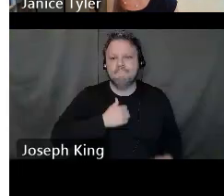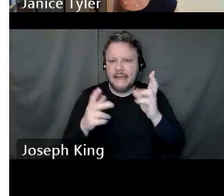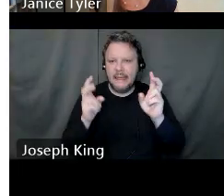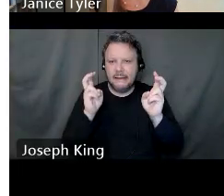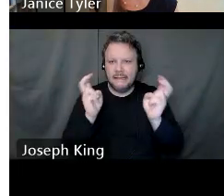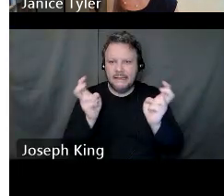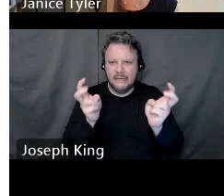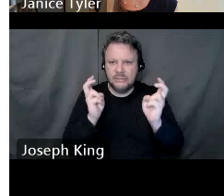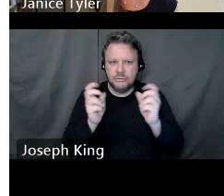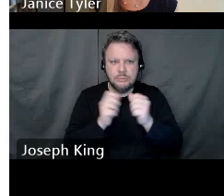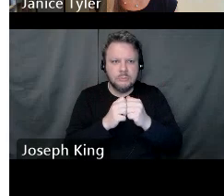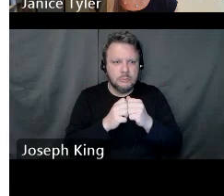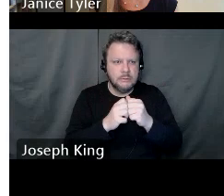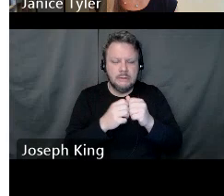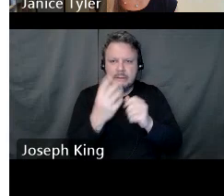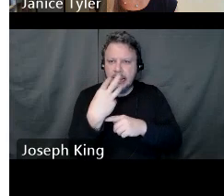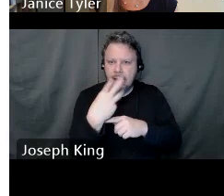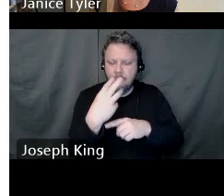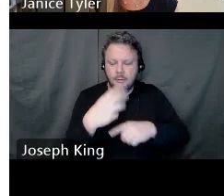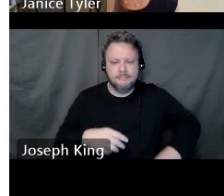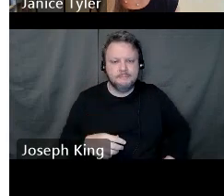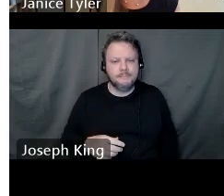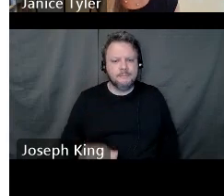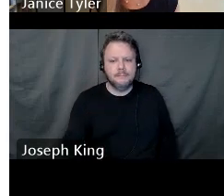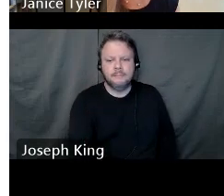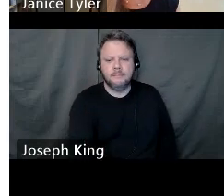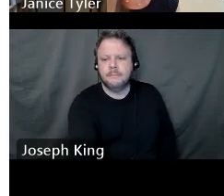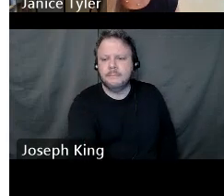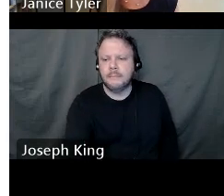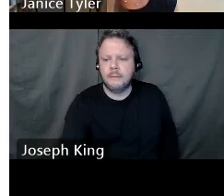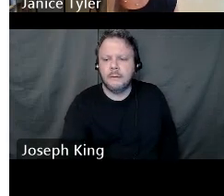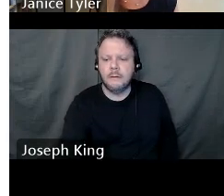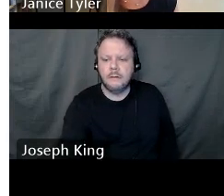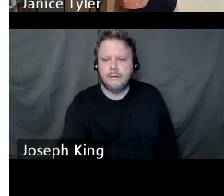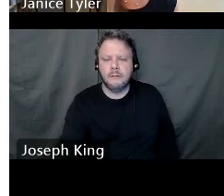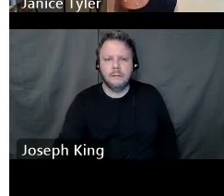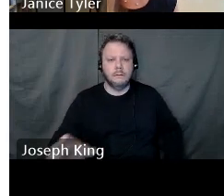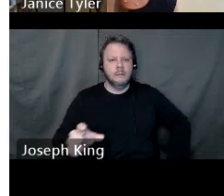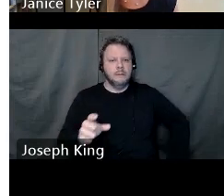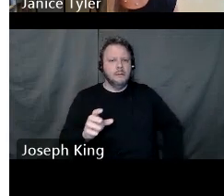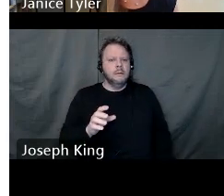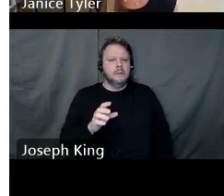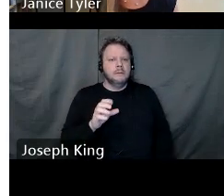their social isolation and increasing their engagement in their communities.